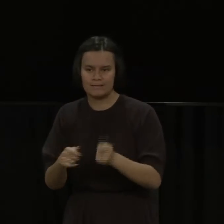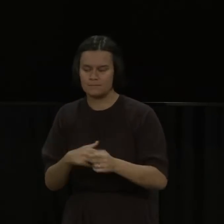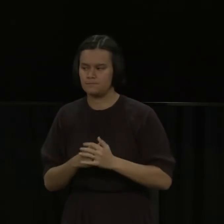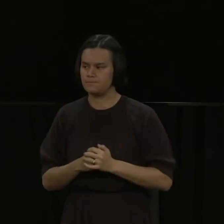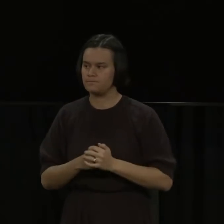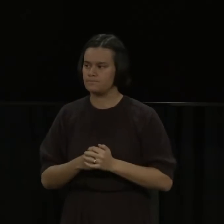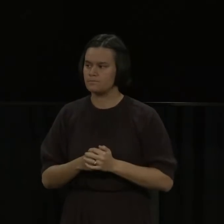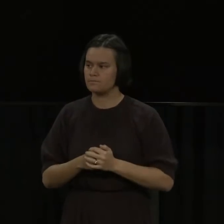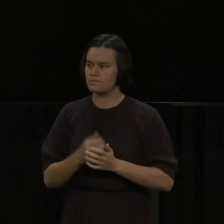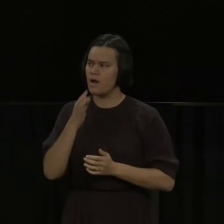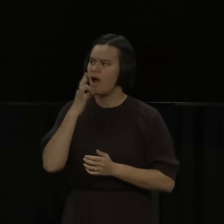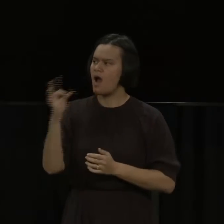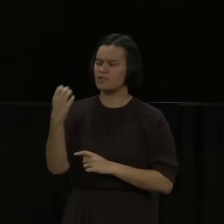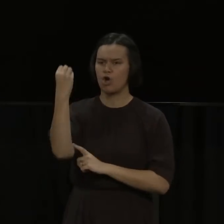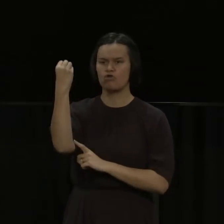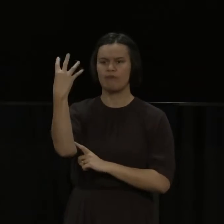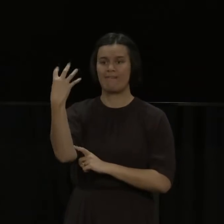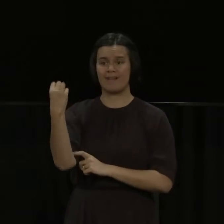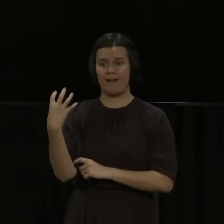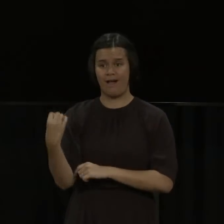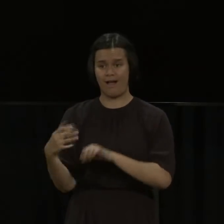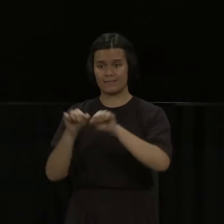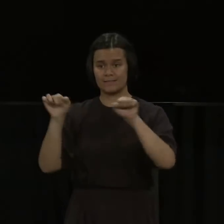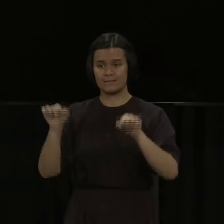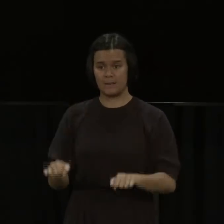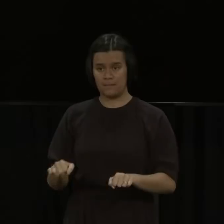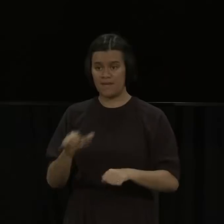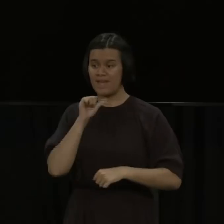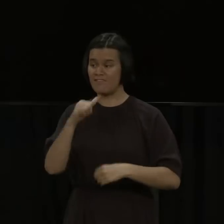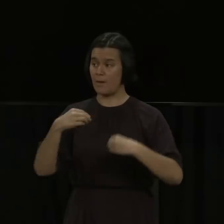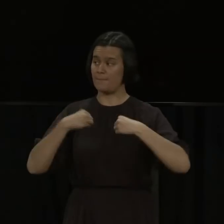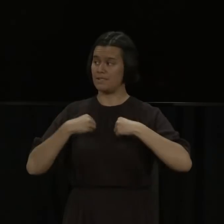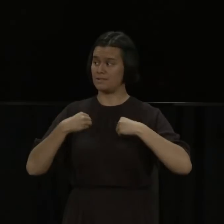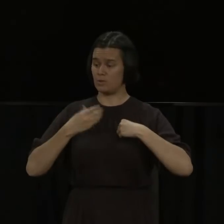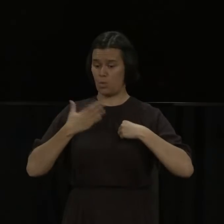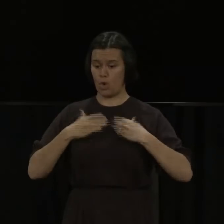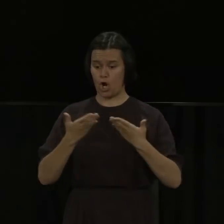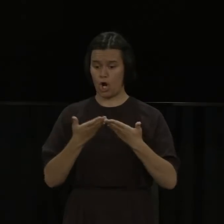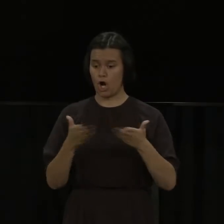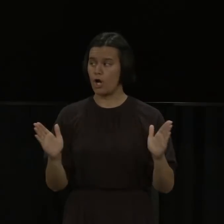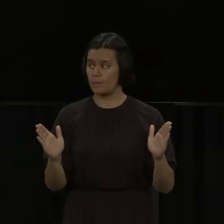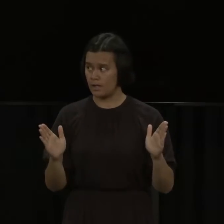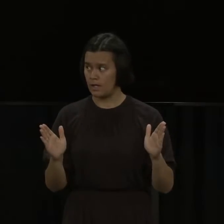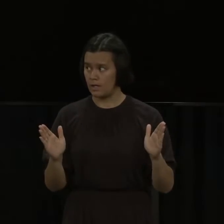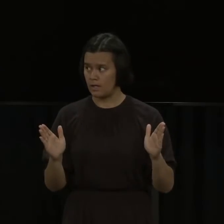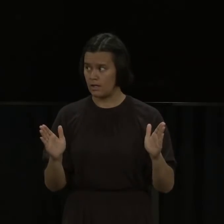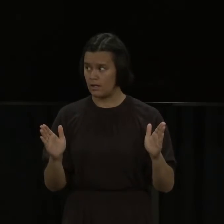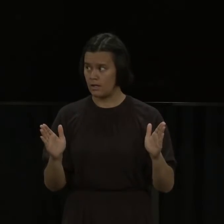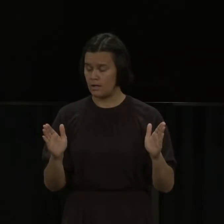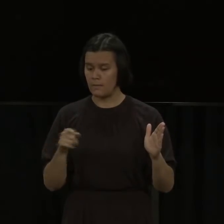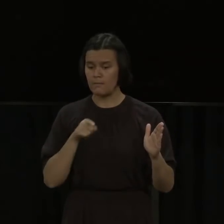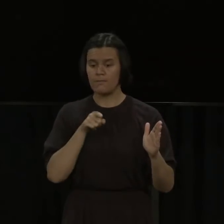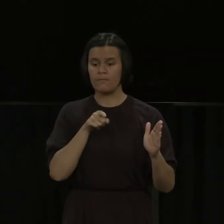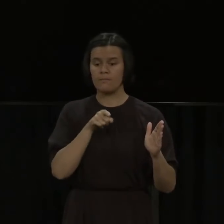though someone has been contacted.